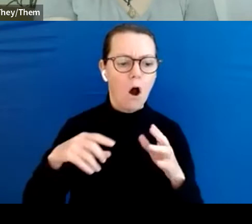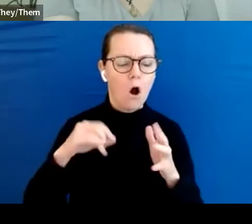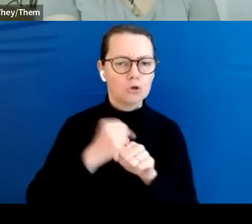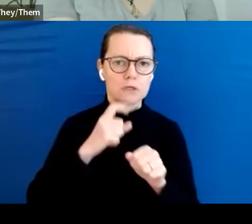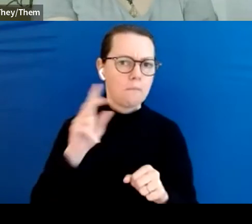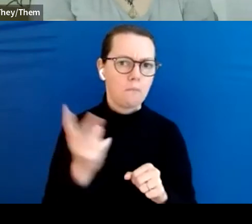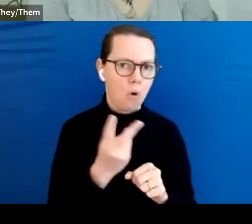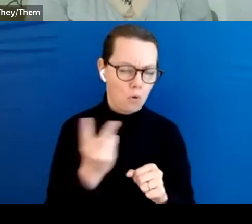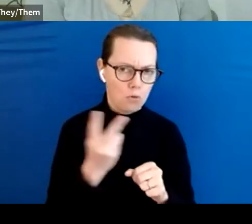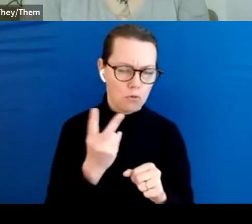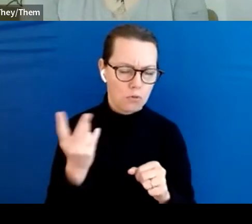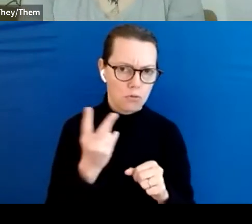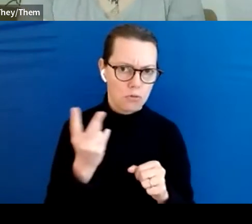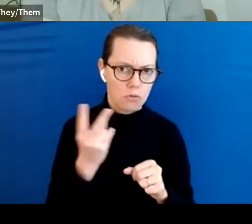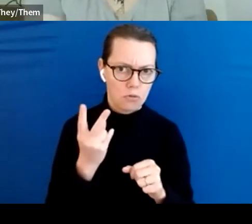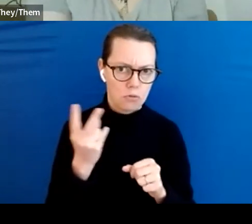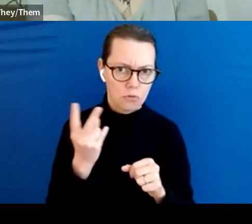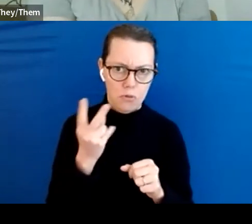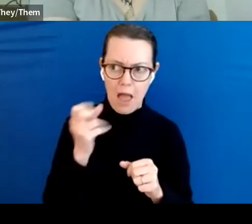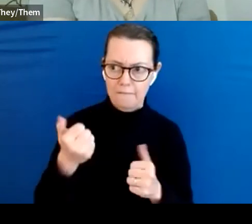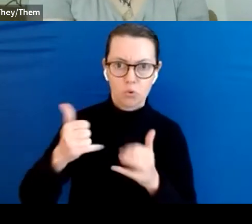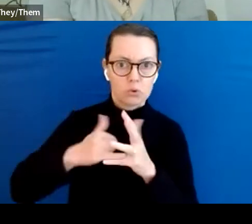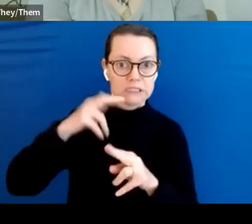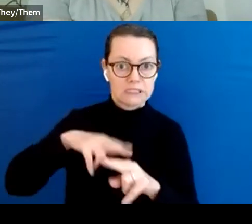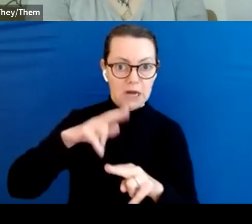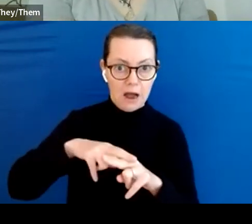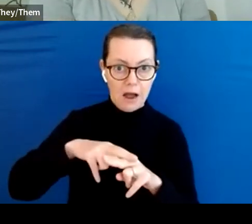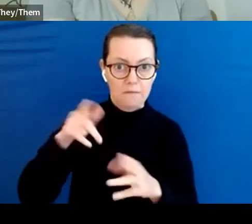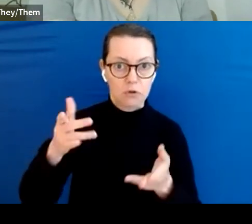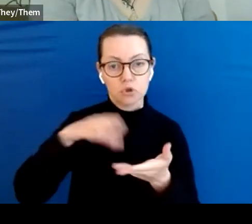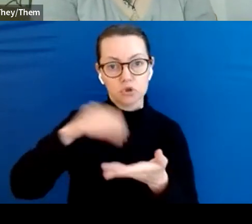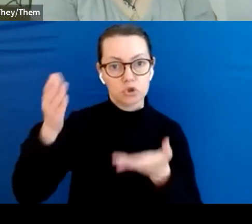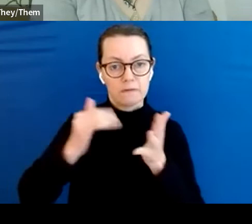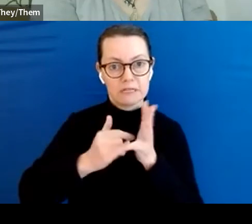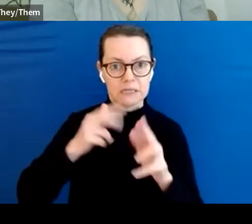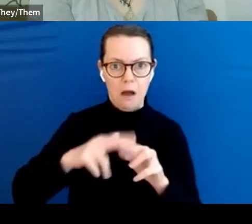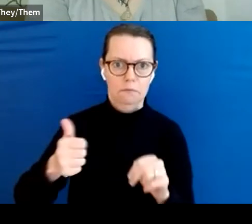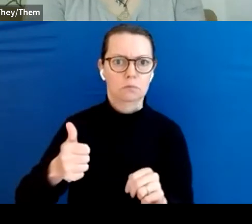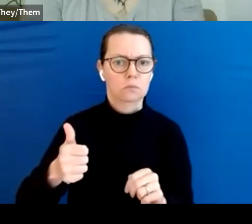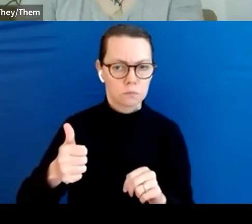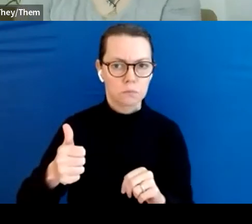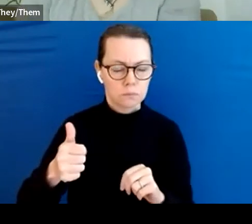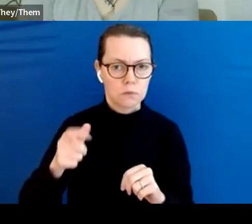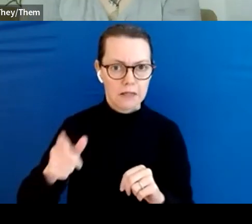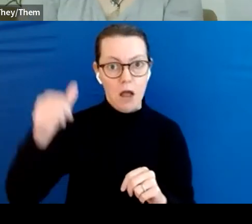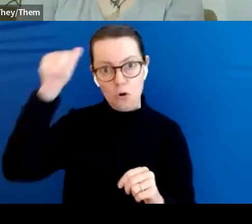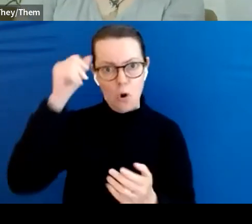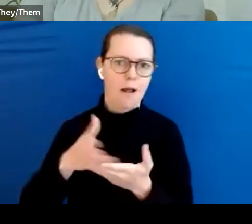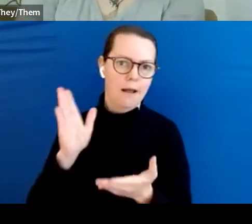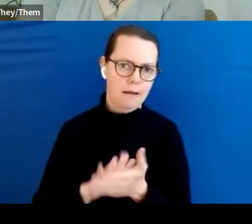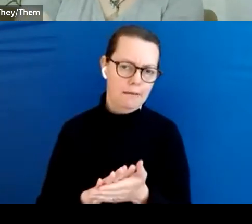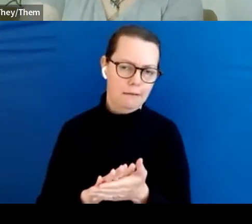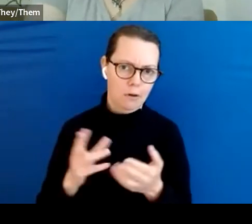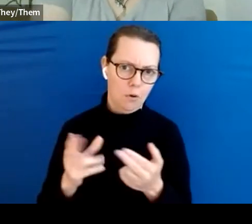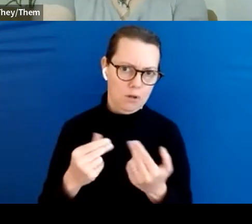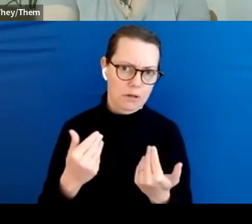I said parts of my current school, all of the staff members of student services, trained.